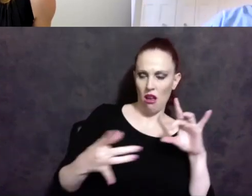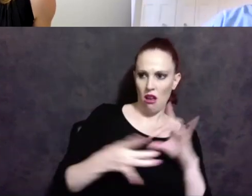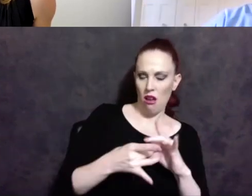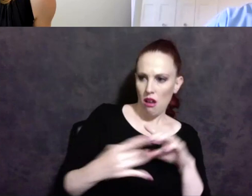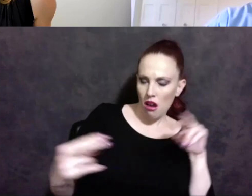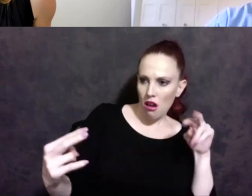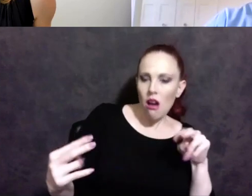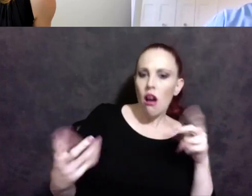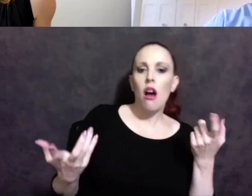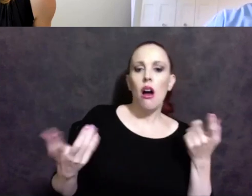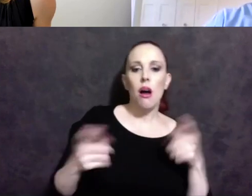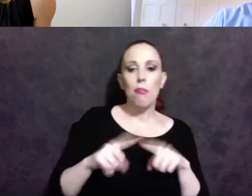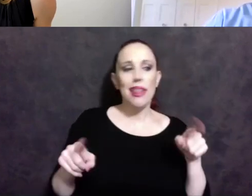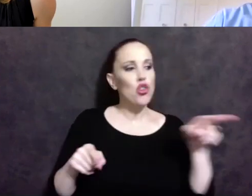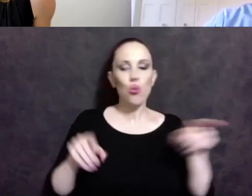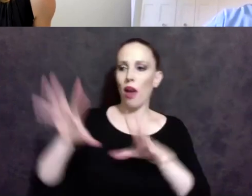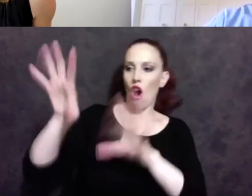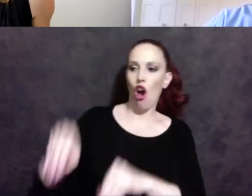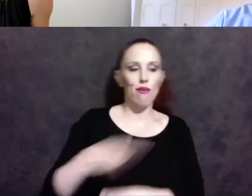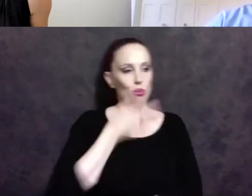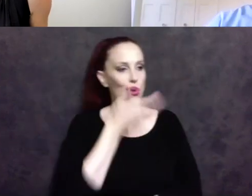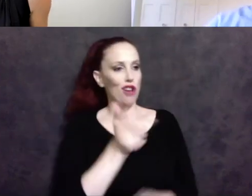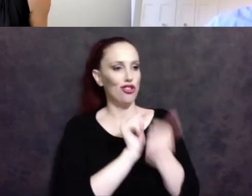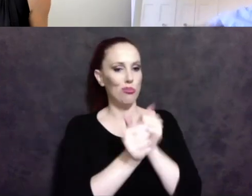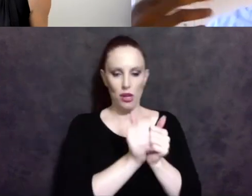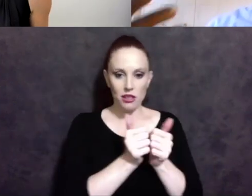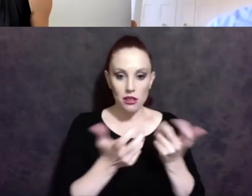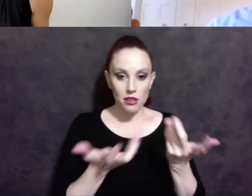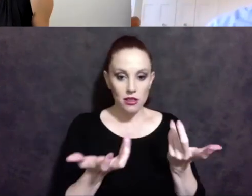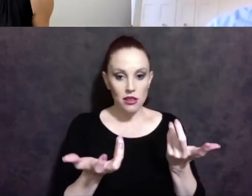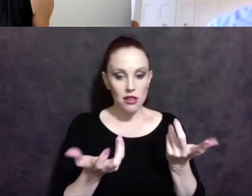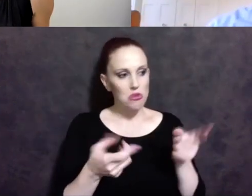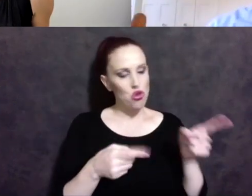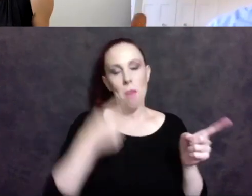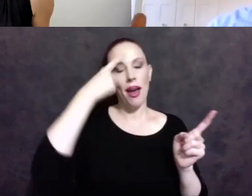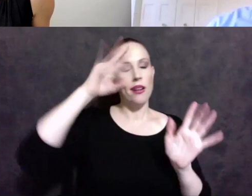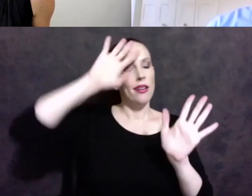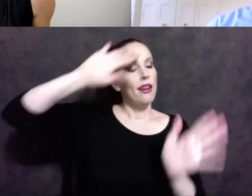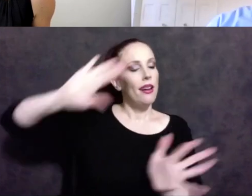you can go watch sports. That can like take your mind away from something. Or you can